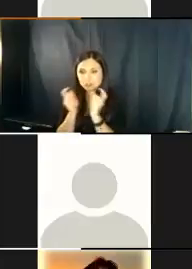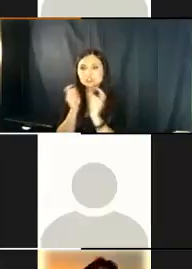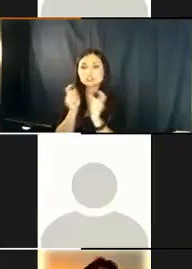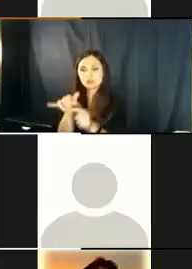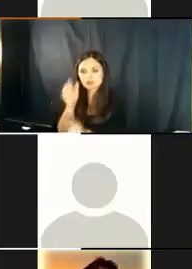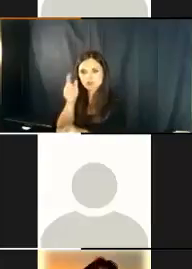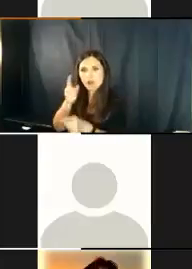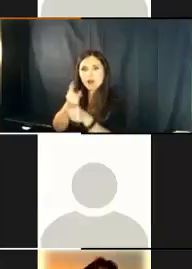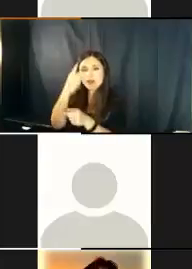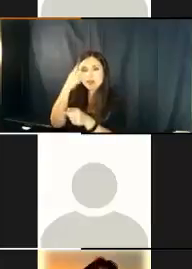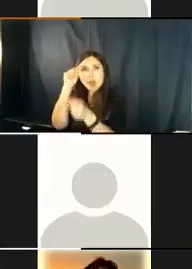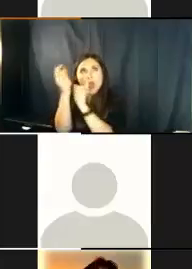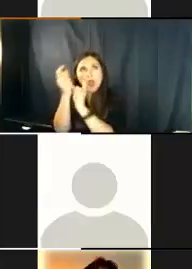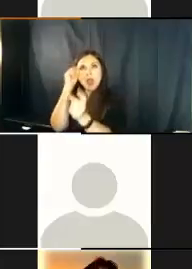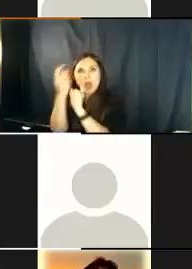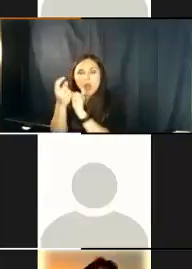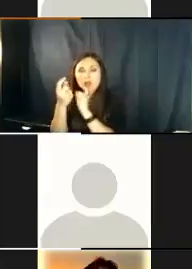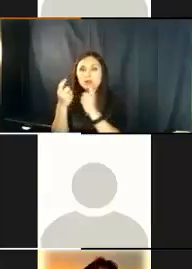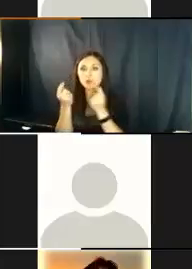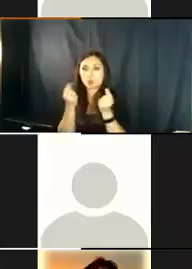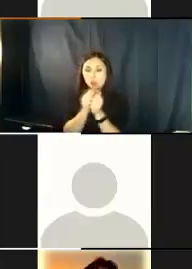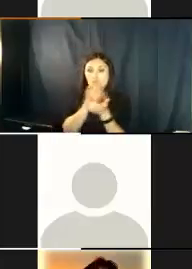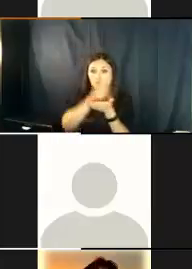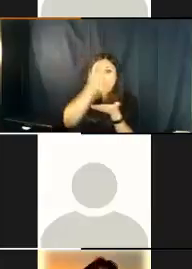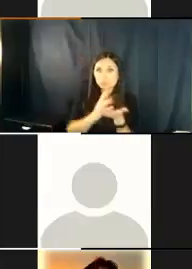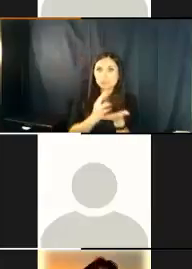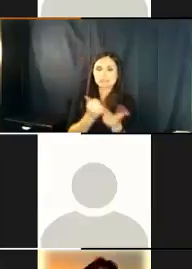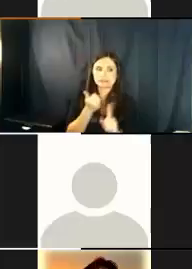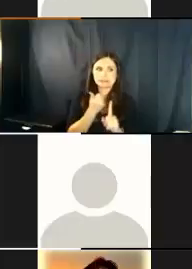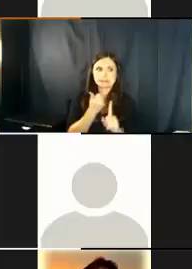How do you deal with students that get stuck that that can't seem to master and move on.